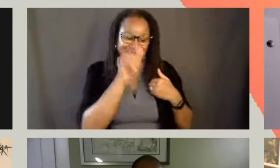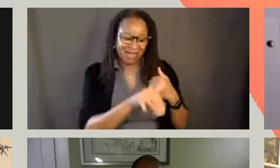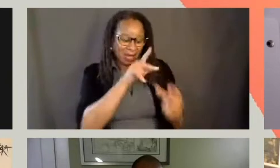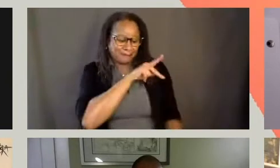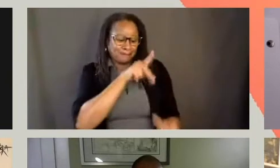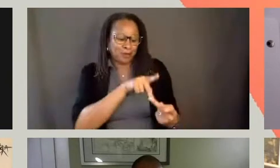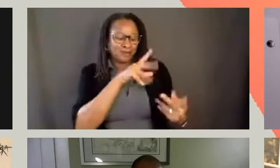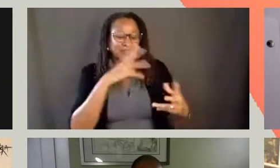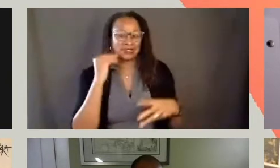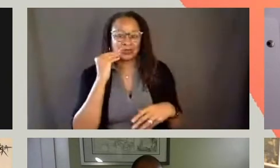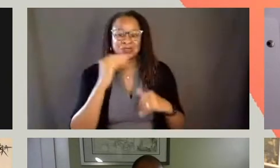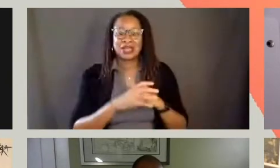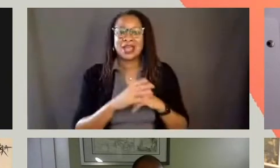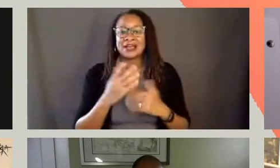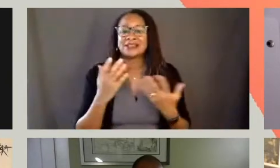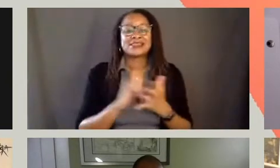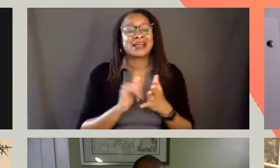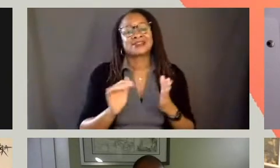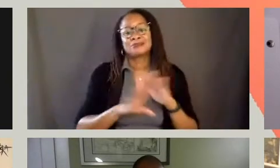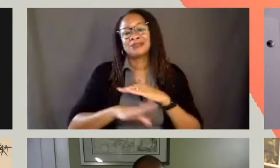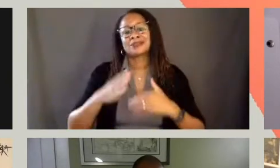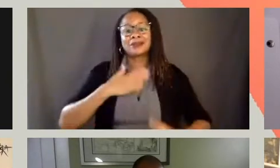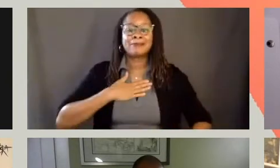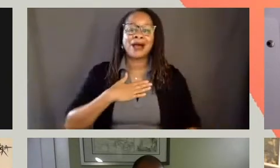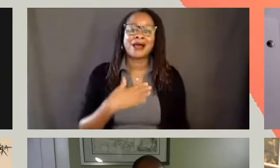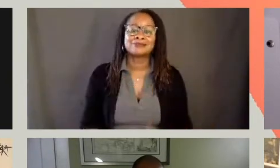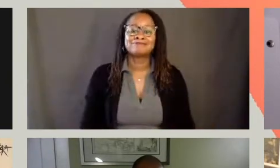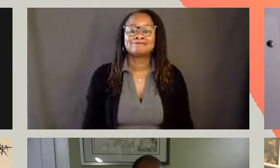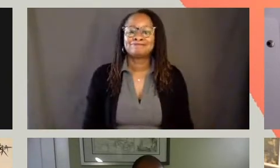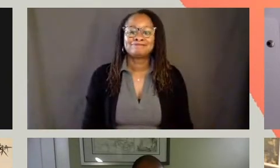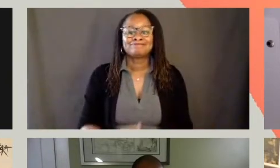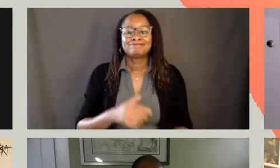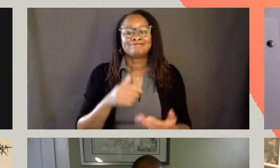So basically that's my love letter to this film.